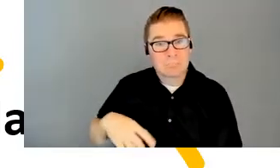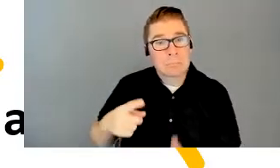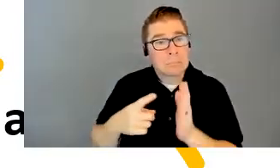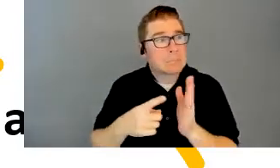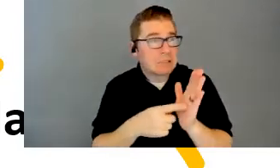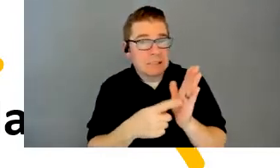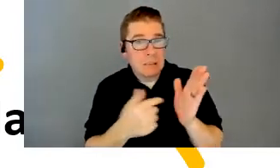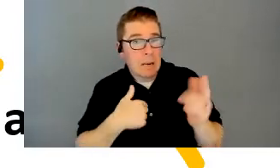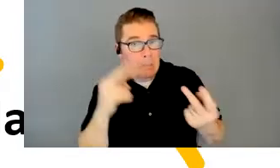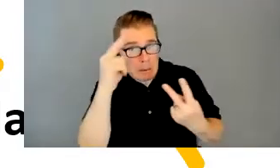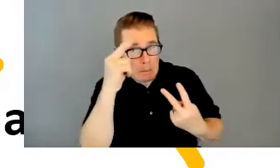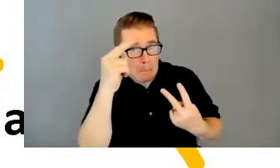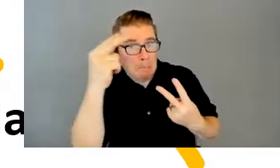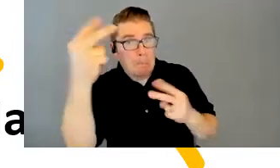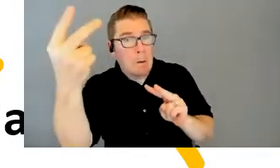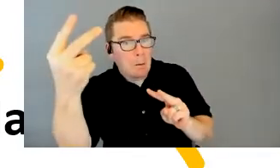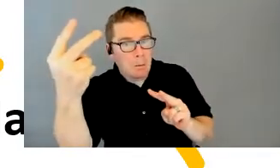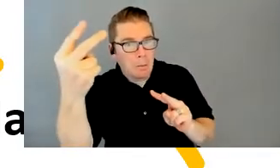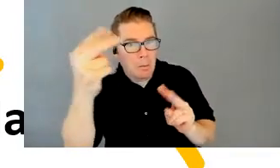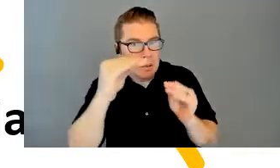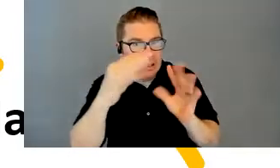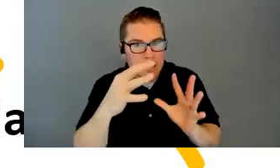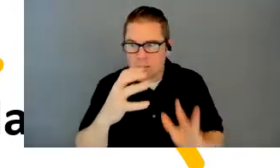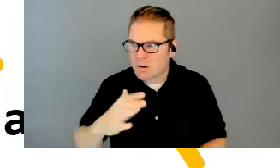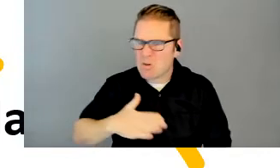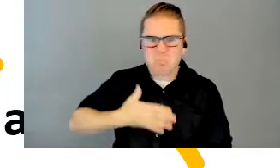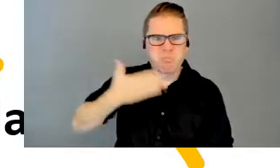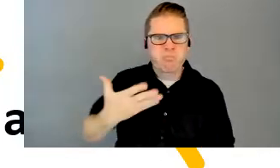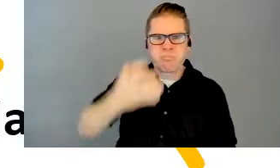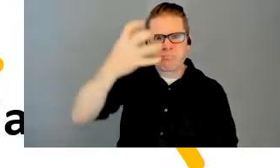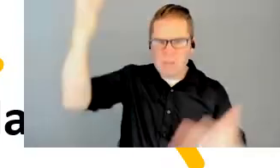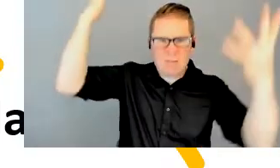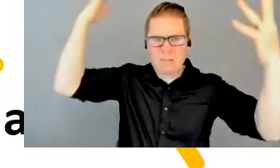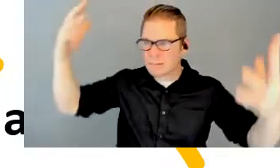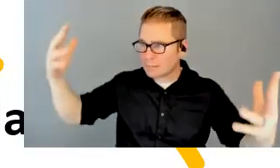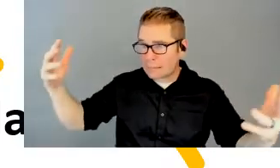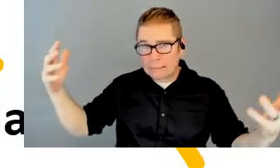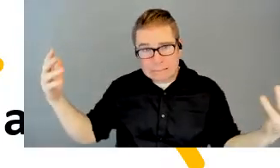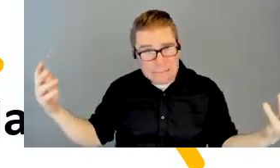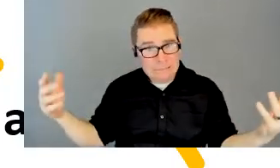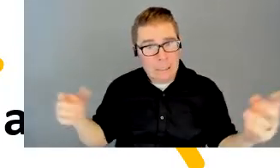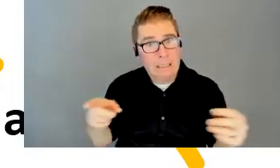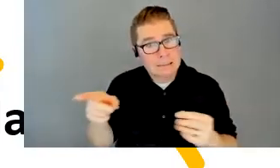the directions then they would get upset with her. Even though she had asked for clarification.